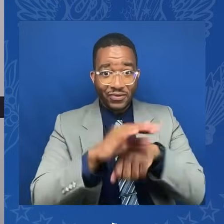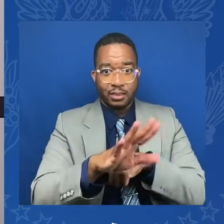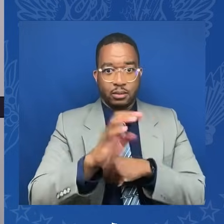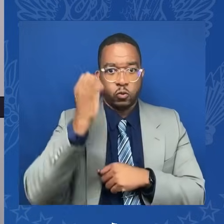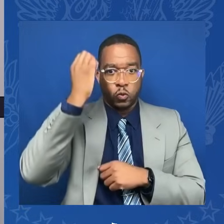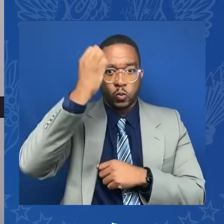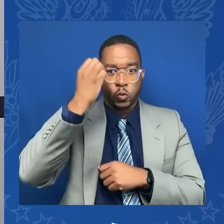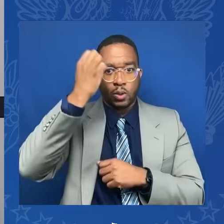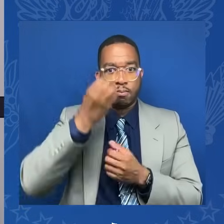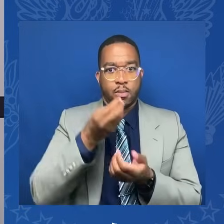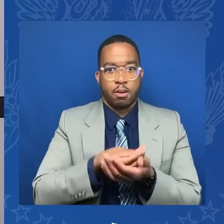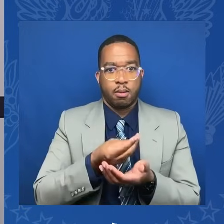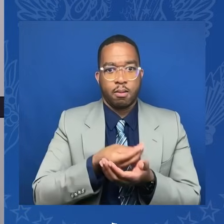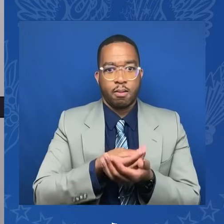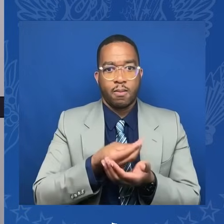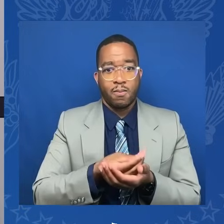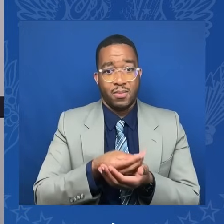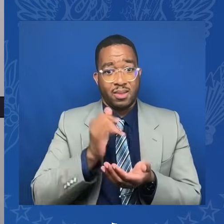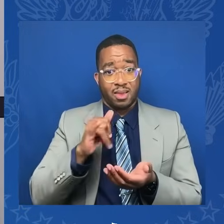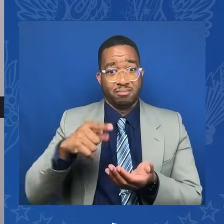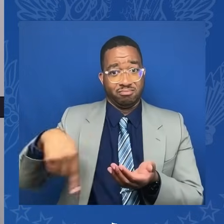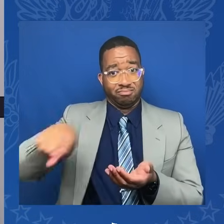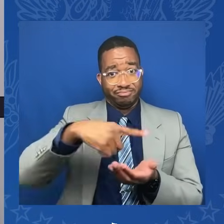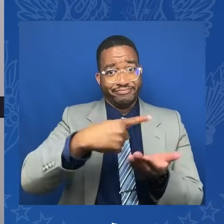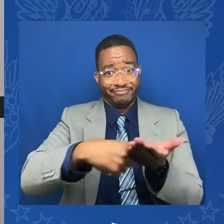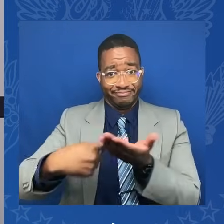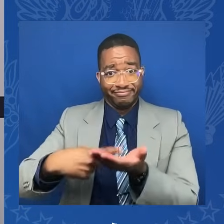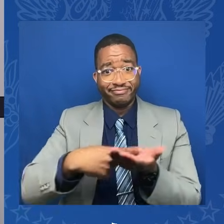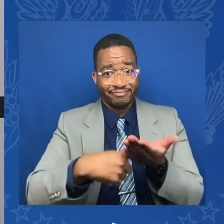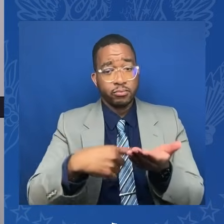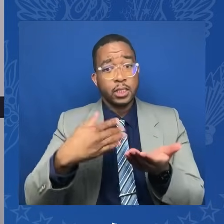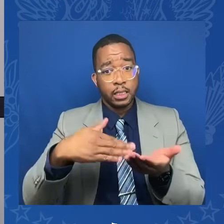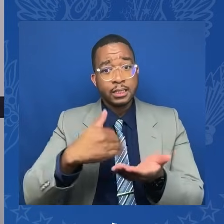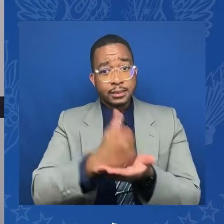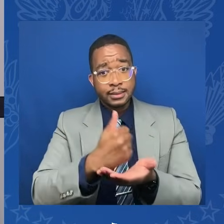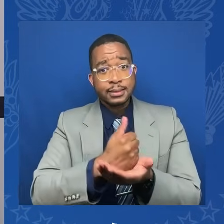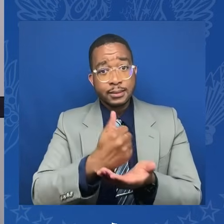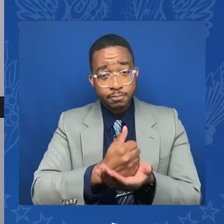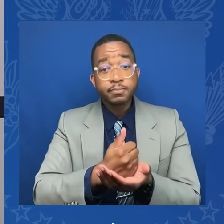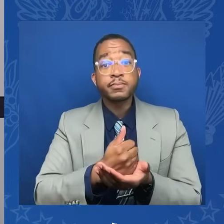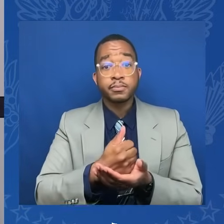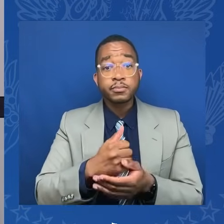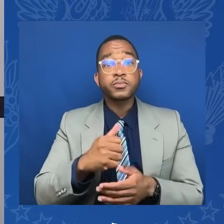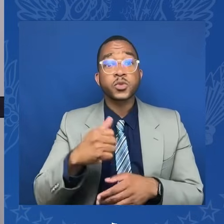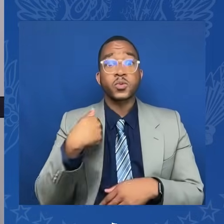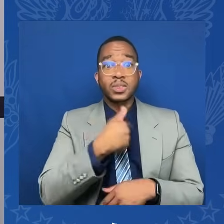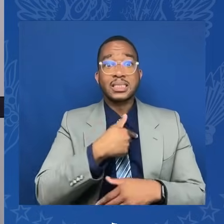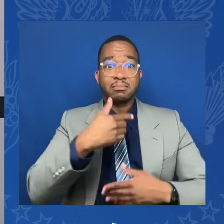because it makes it possible -- indeed, it steps up the decarbonization of the American economy and, therefore,